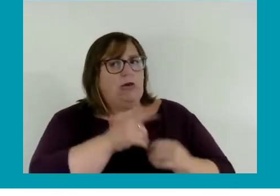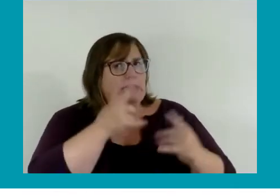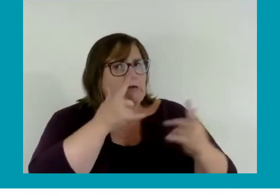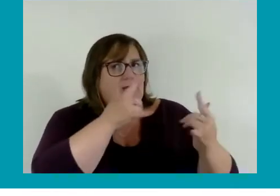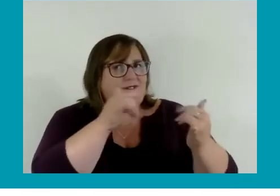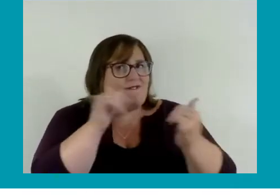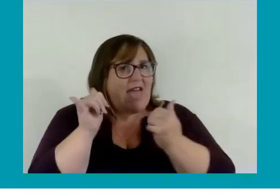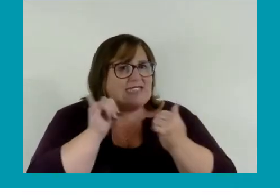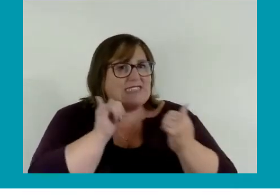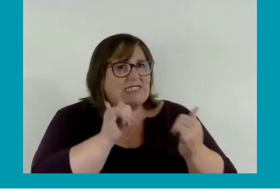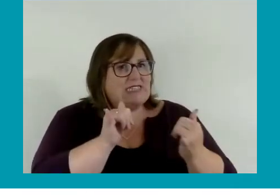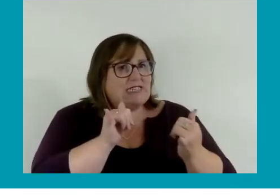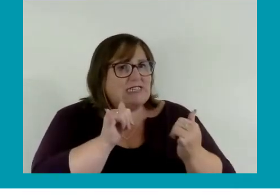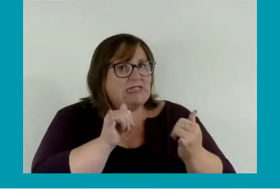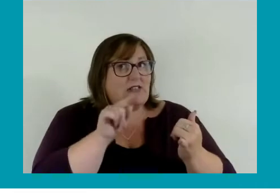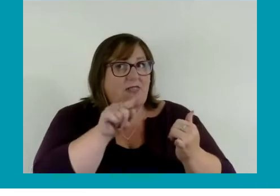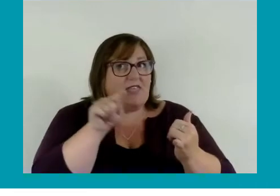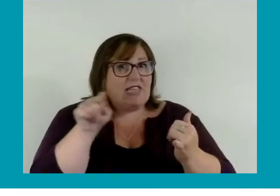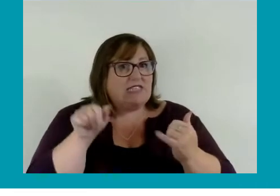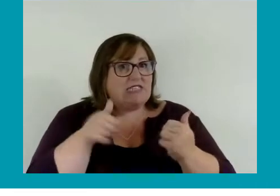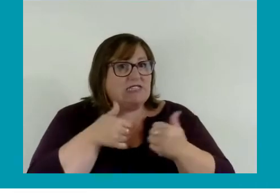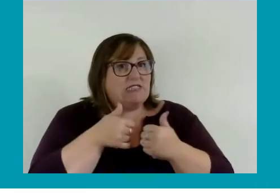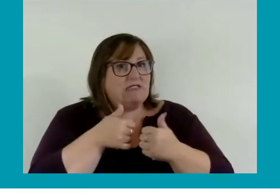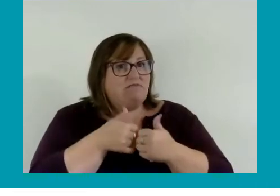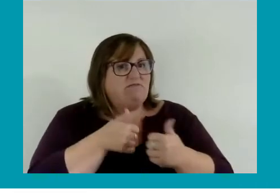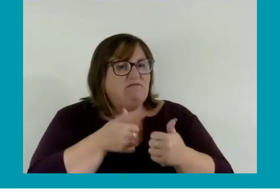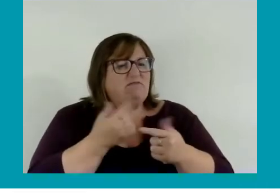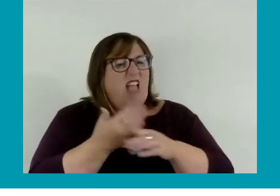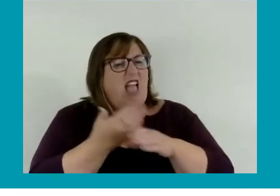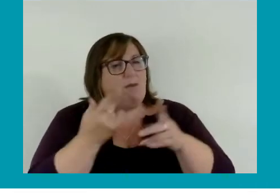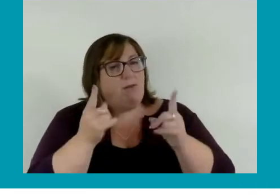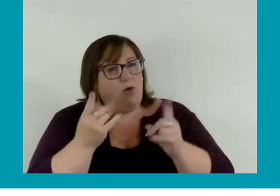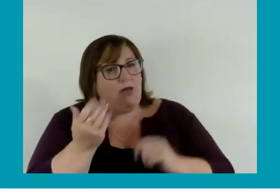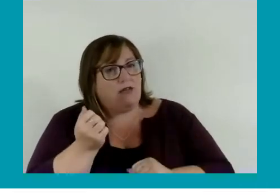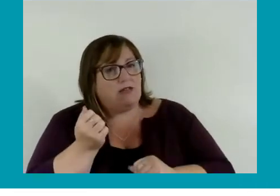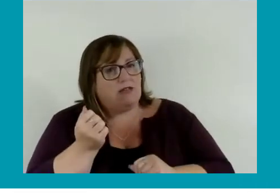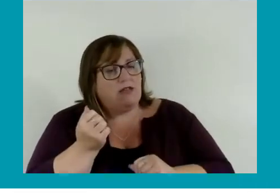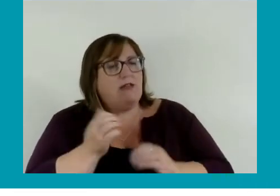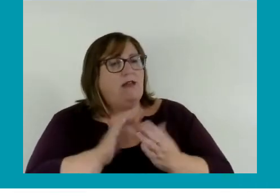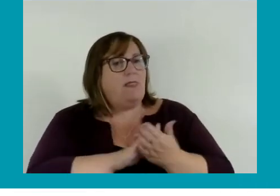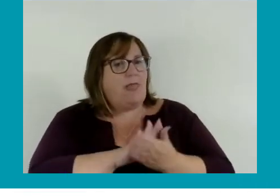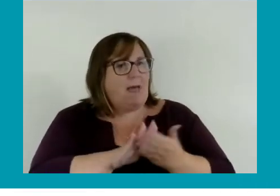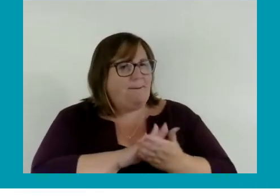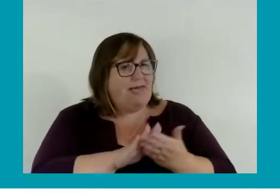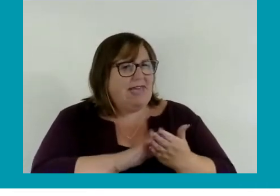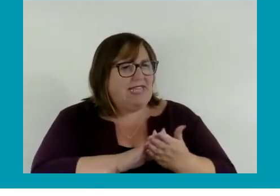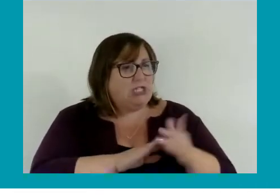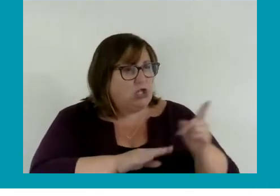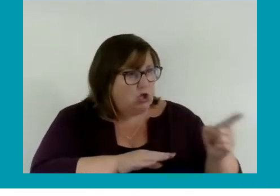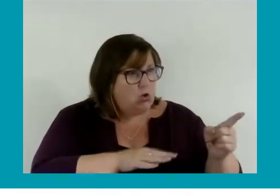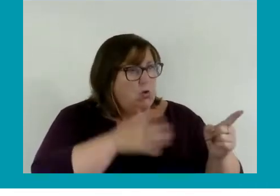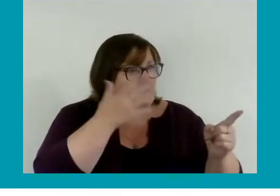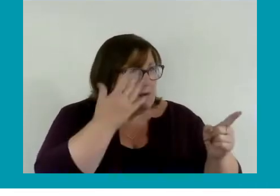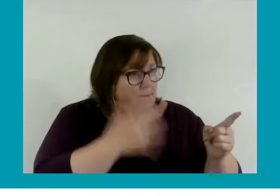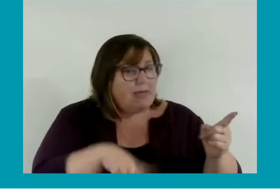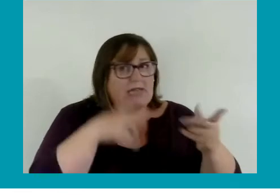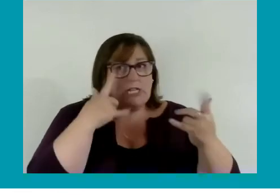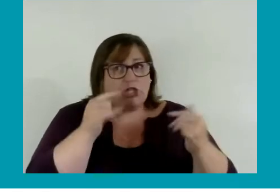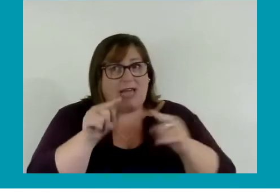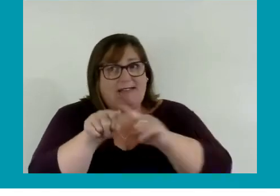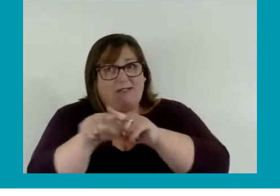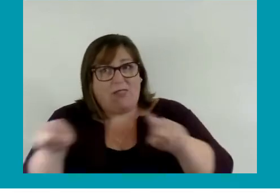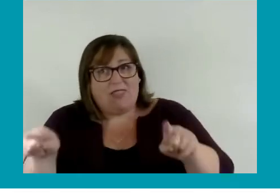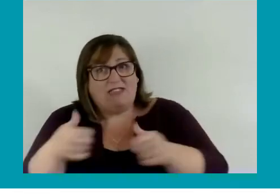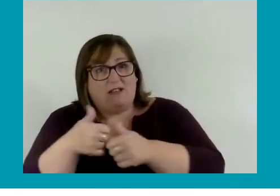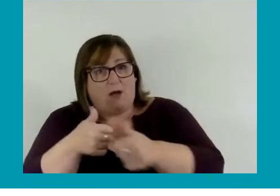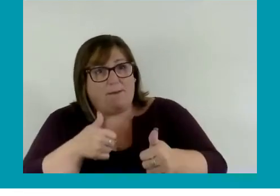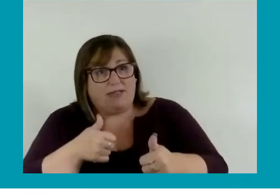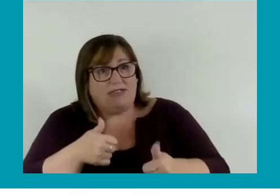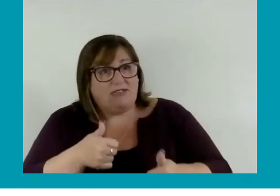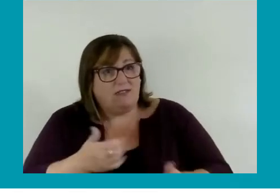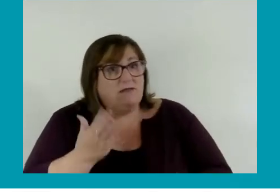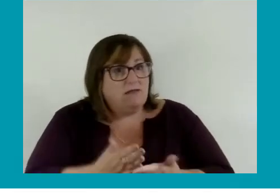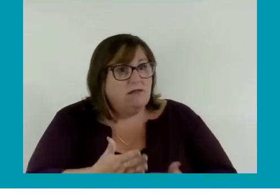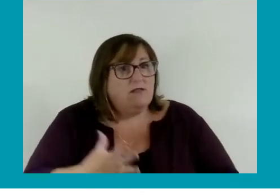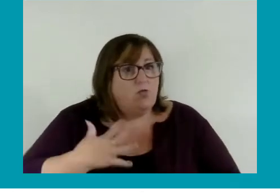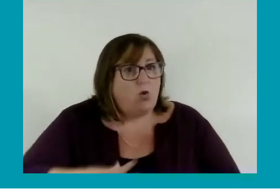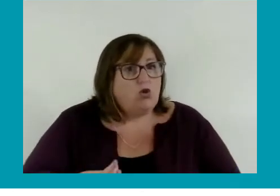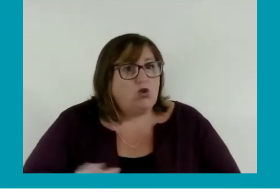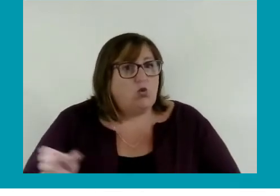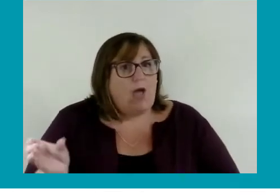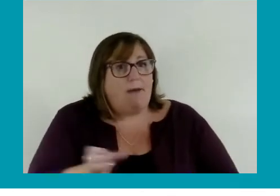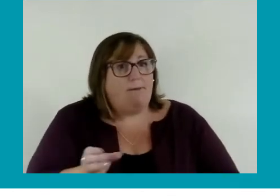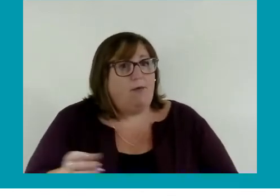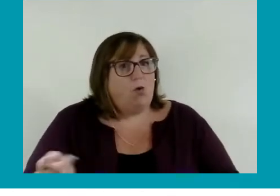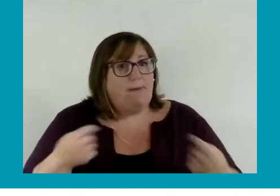solid you know agreement that these companies are are have the appetite so i applied and um